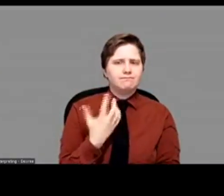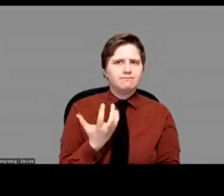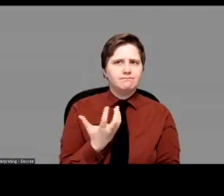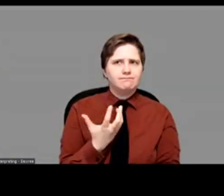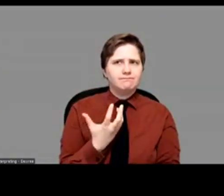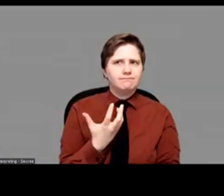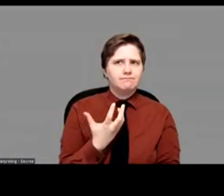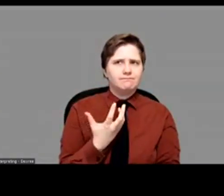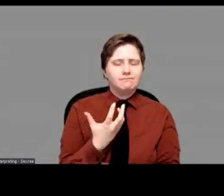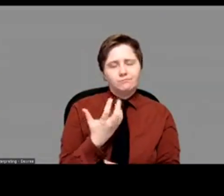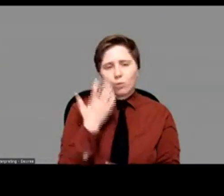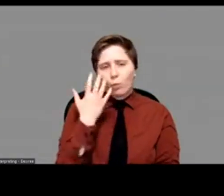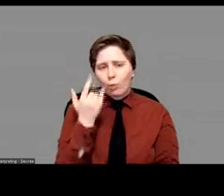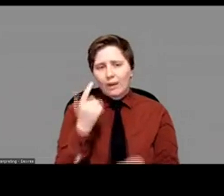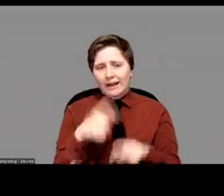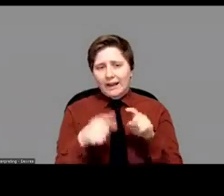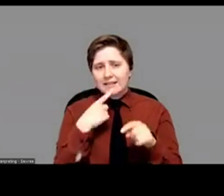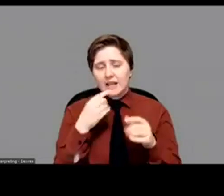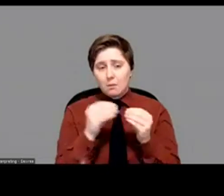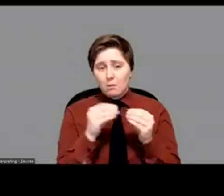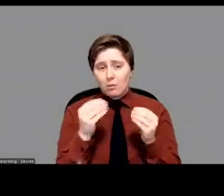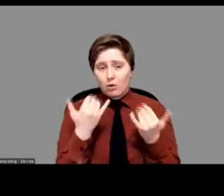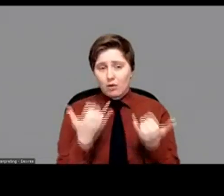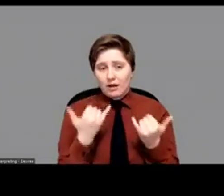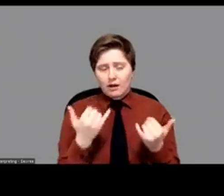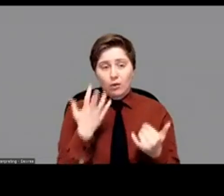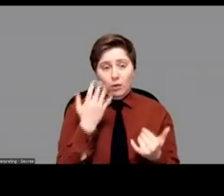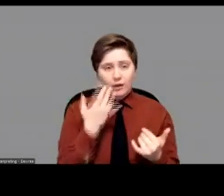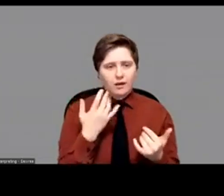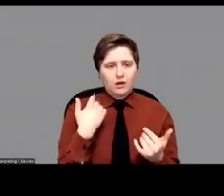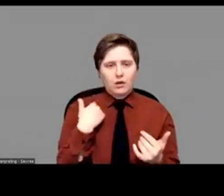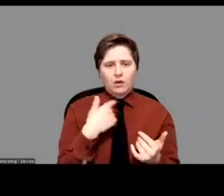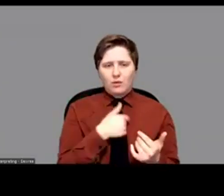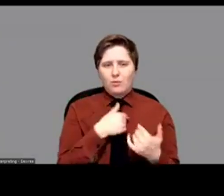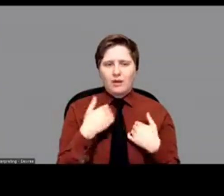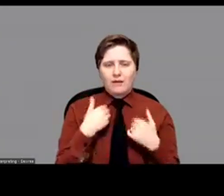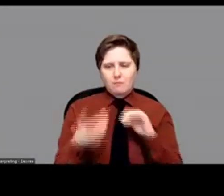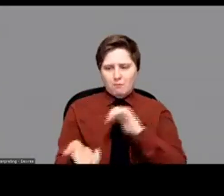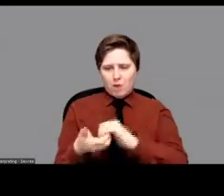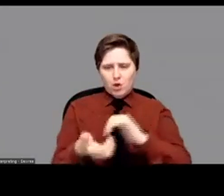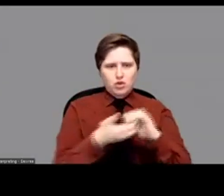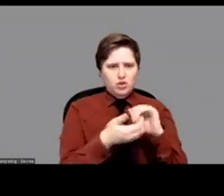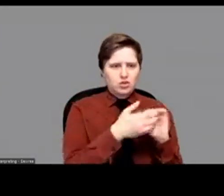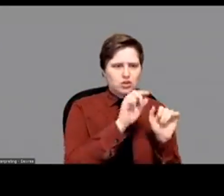The reason I I can't say anything more declaratively is that you know we do have partners in this,